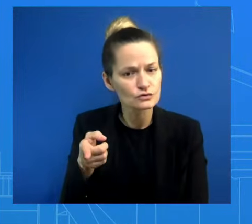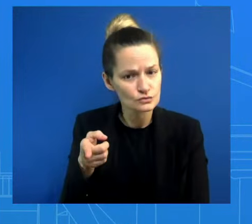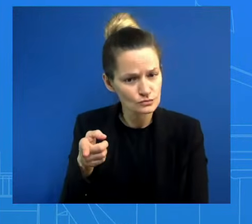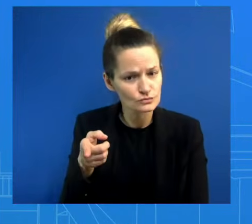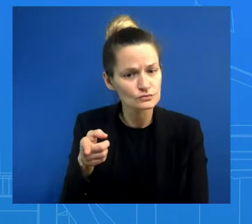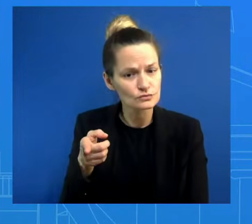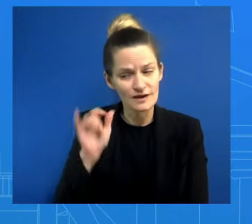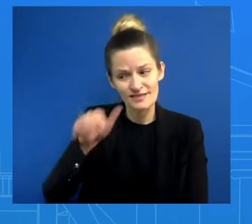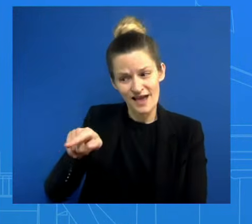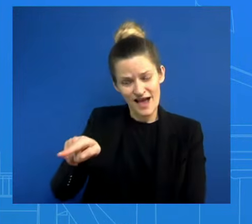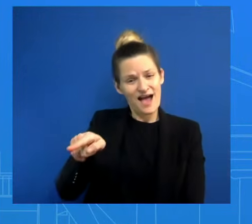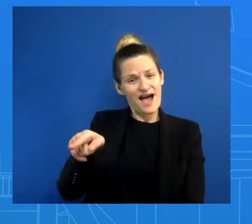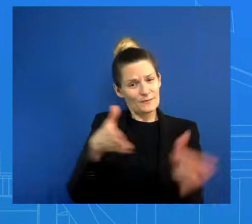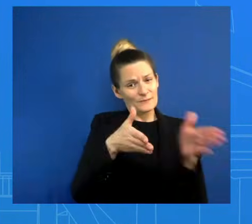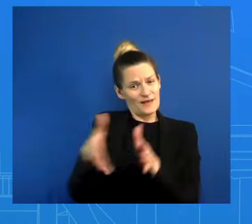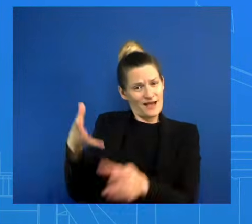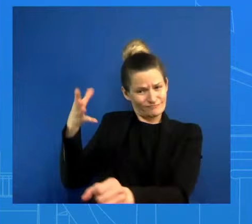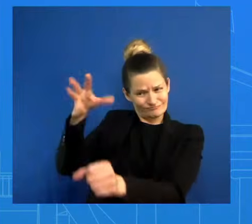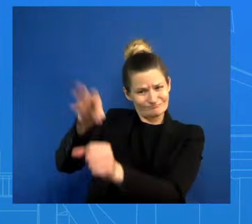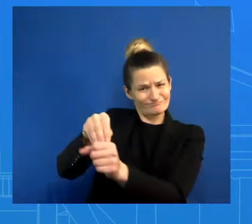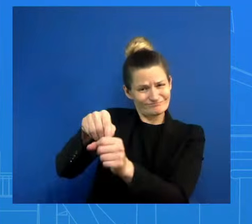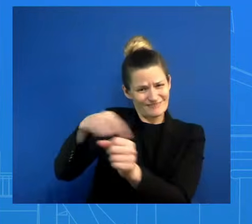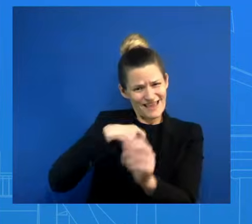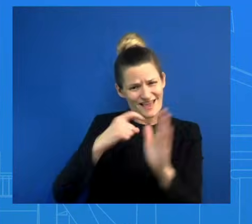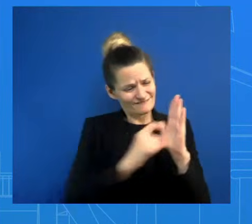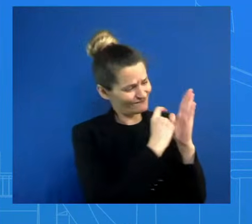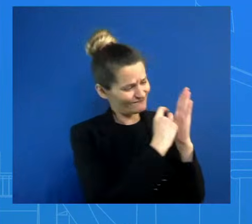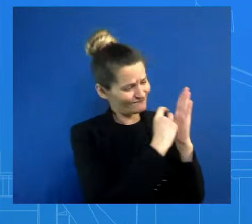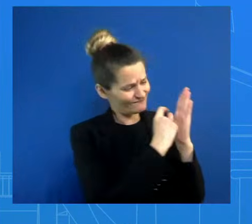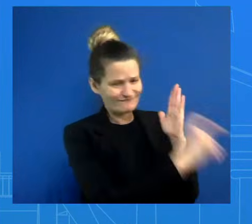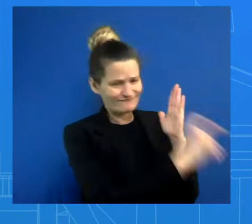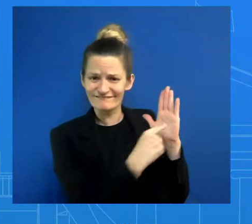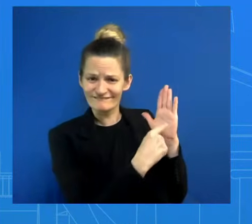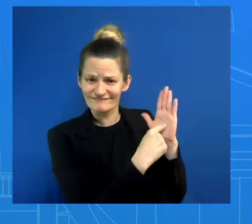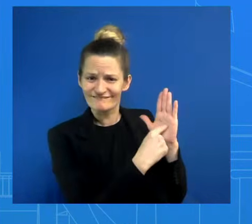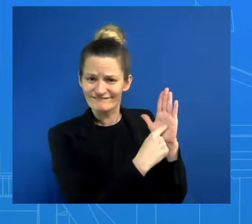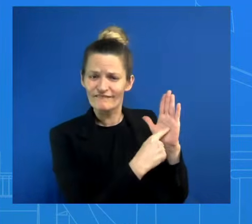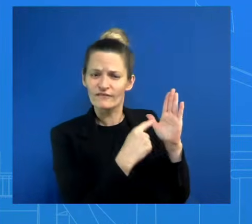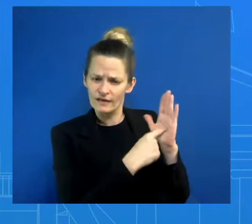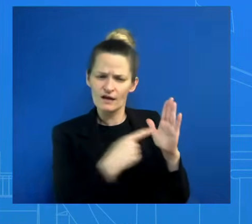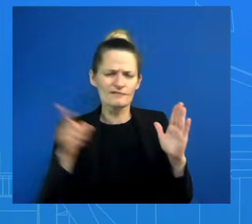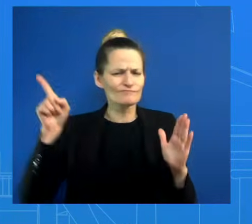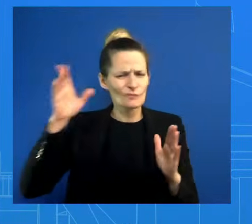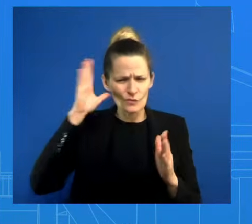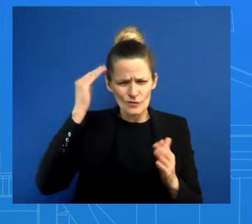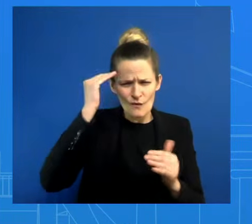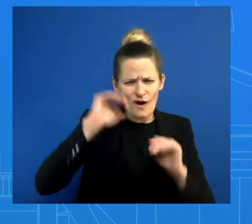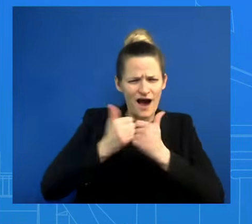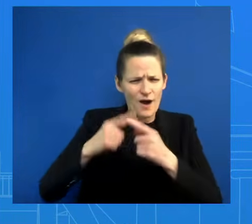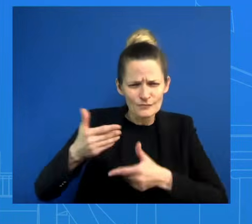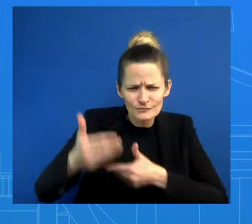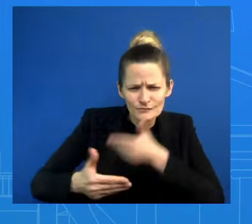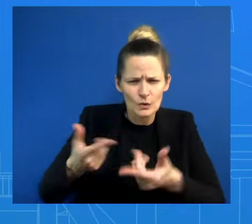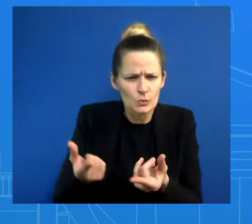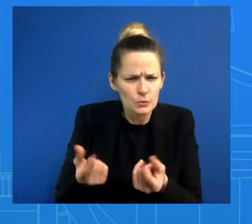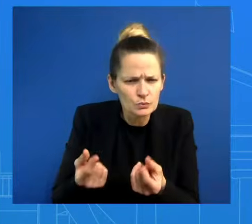to free healthy school meals for all children. As a first step in reaching this goal, the administration is committed to working with Congress